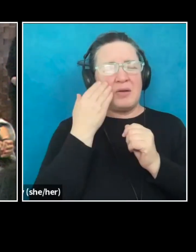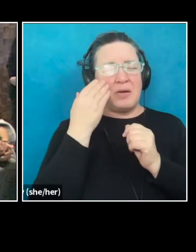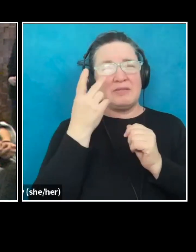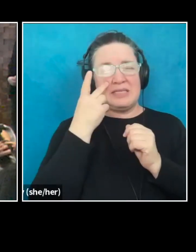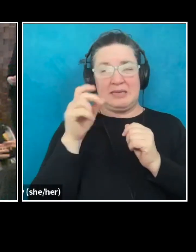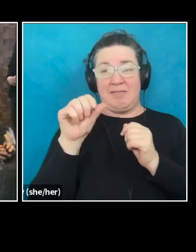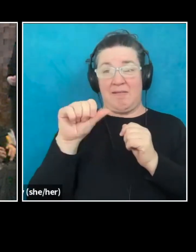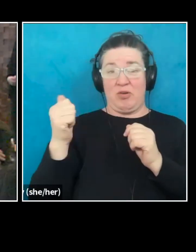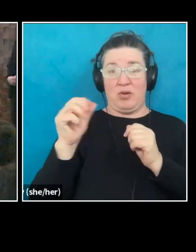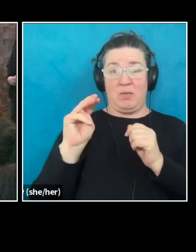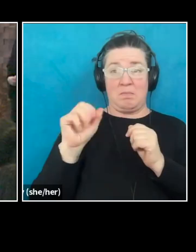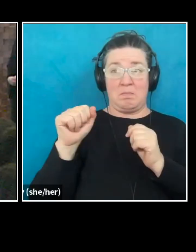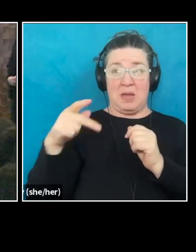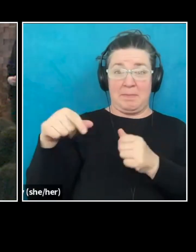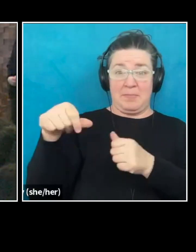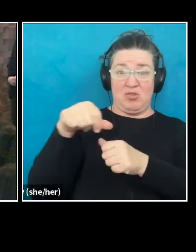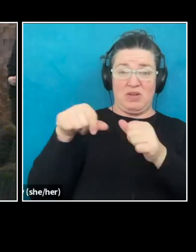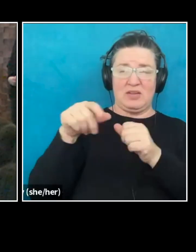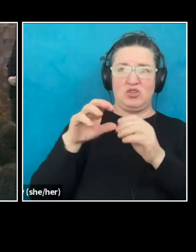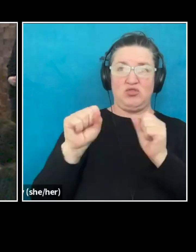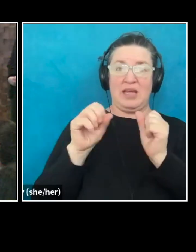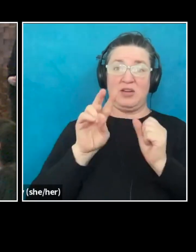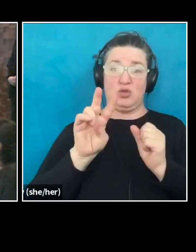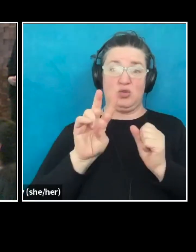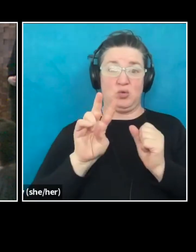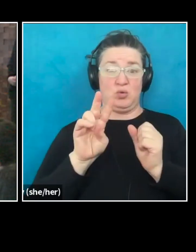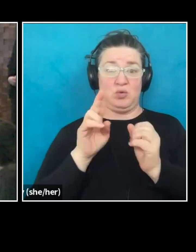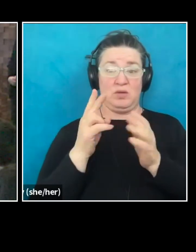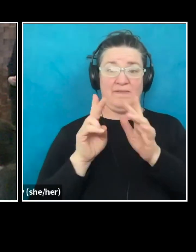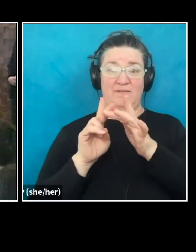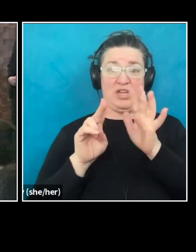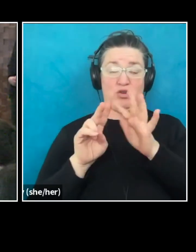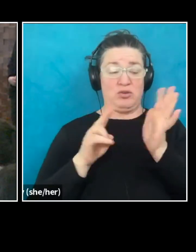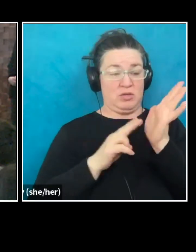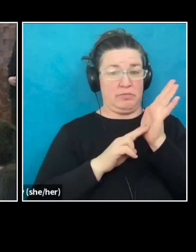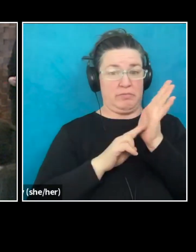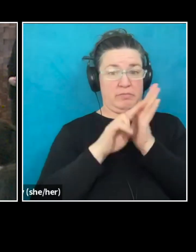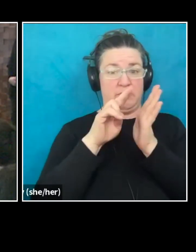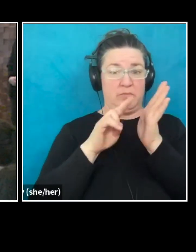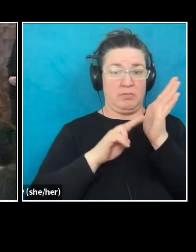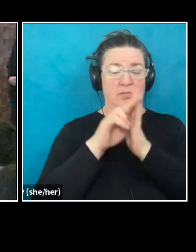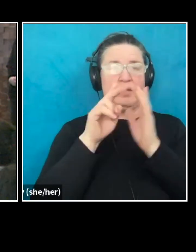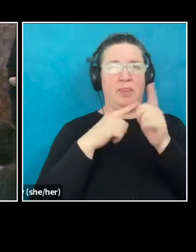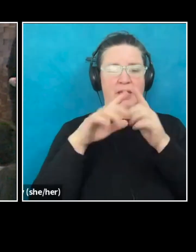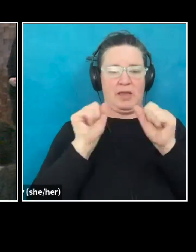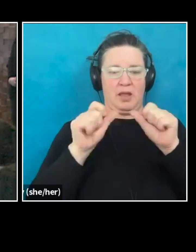qu like in this instance the quest and so I think that could be a helpful way to do that because it